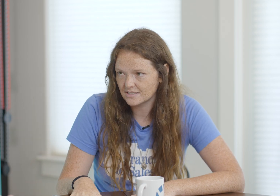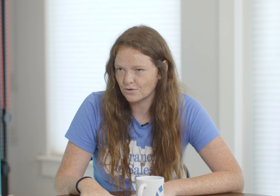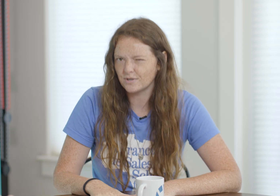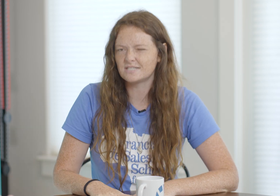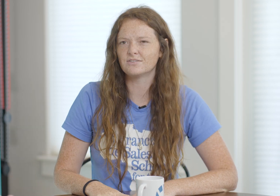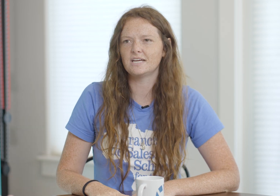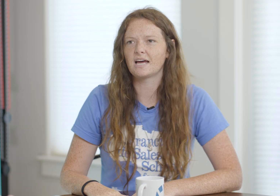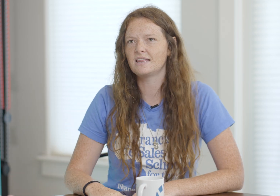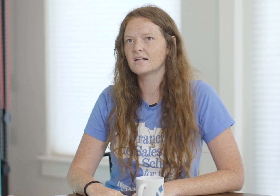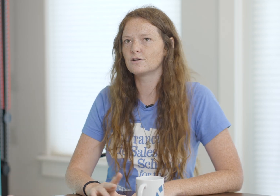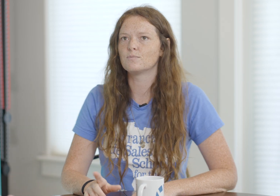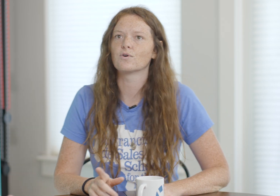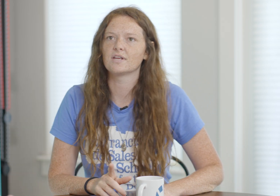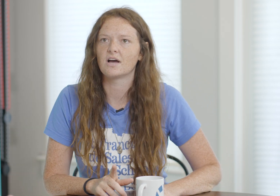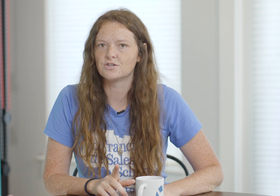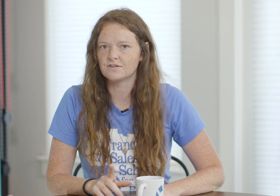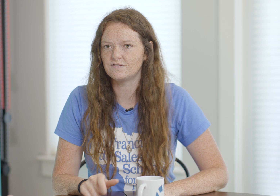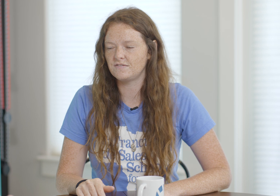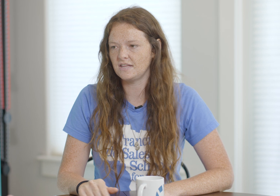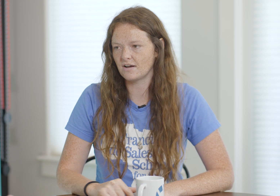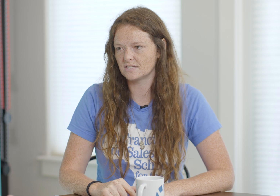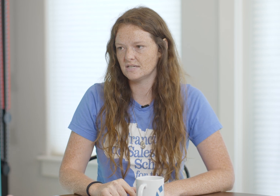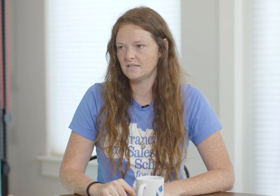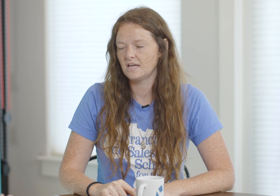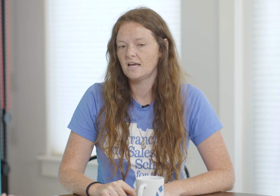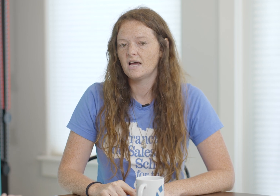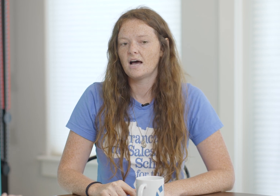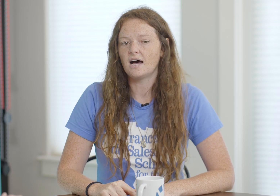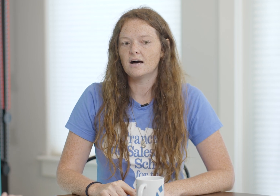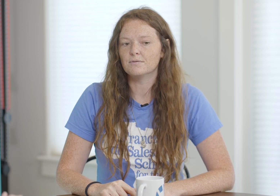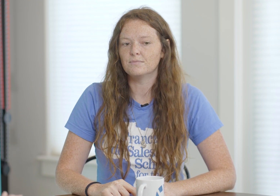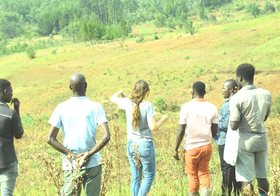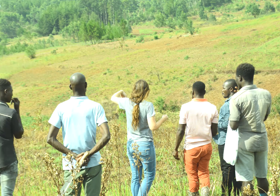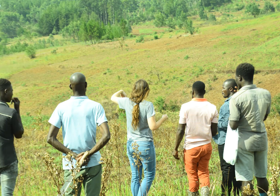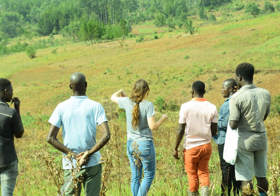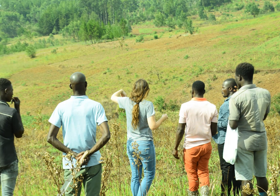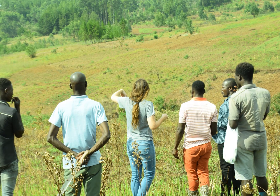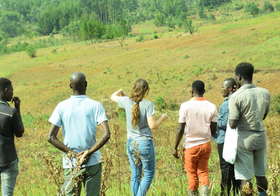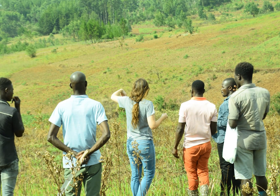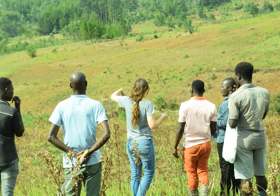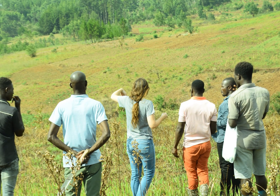So we still need, I think, a little more than 150,000. Okay. We're going to break ground any way.